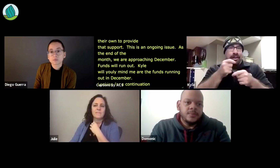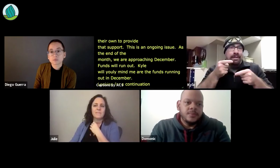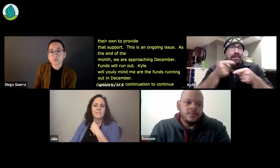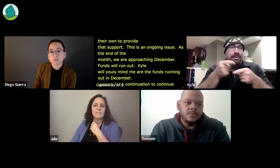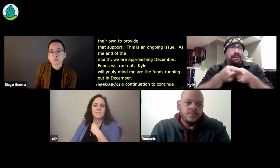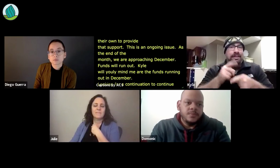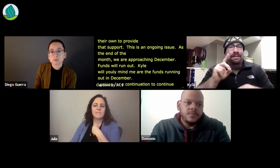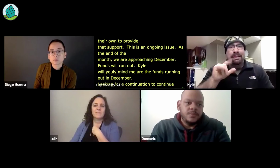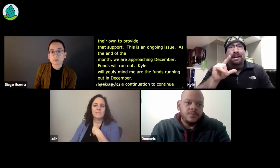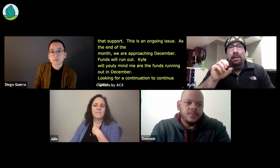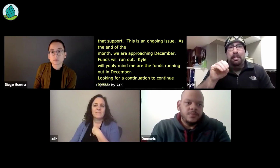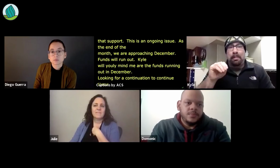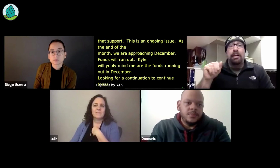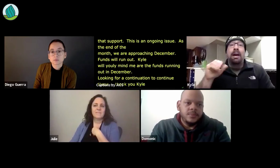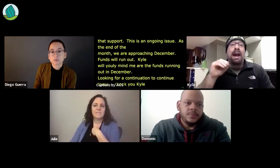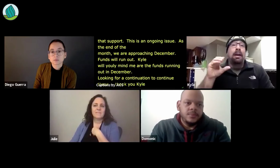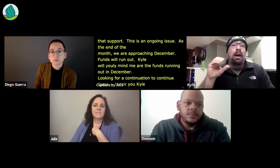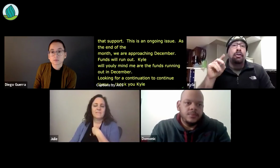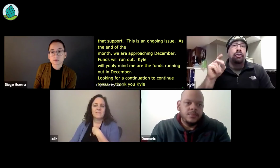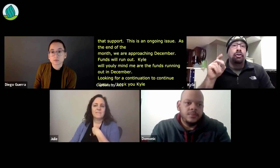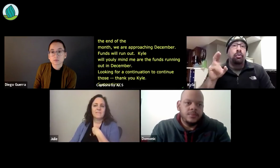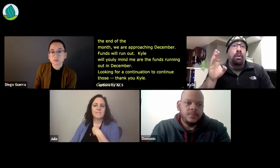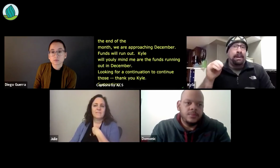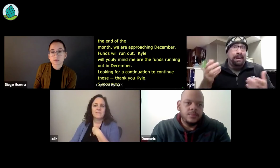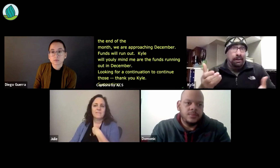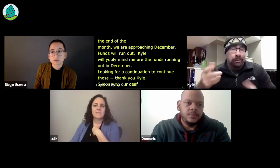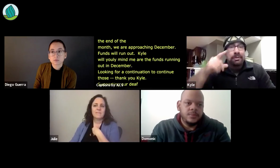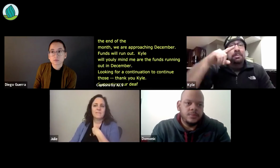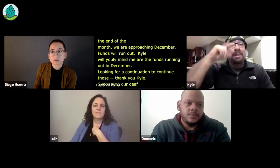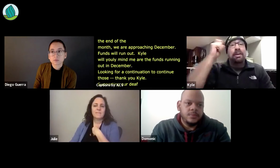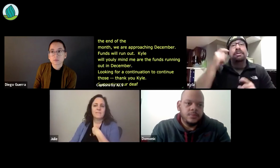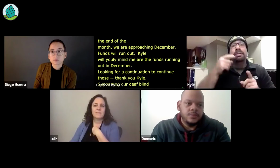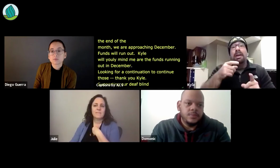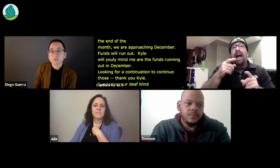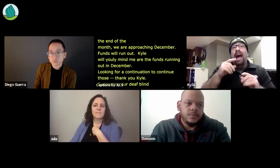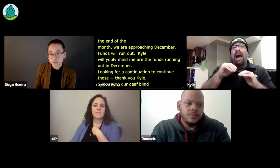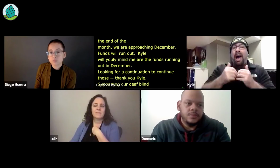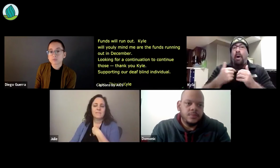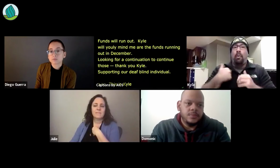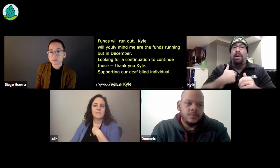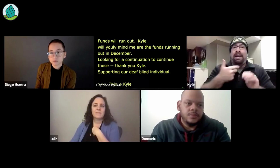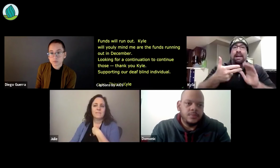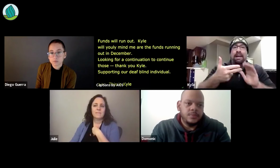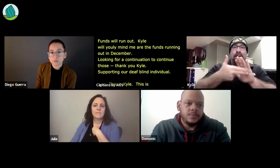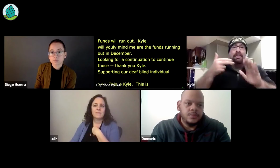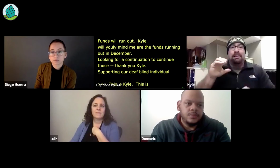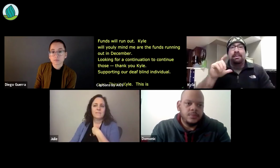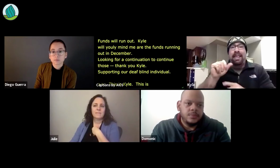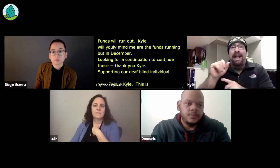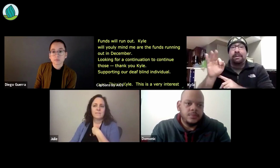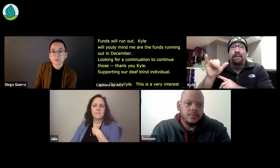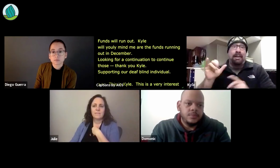This is a very interesting dilemma. So how we classify people--